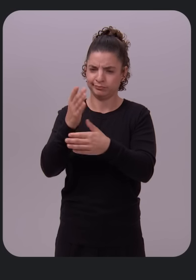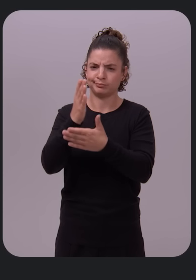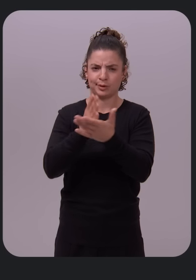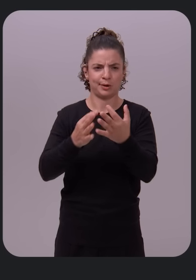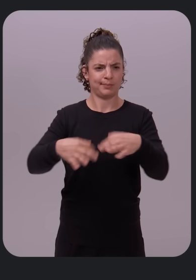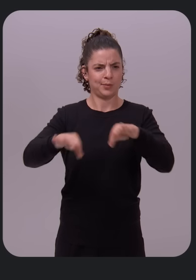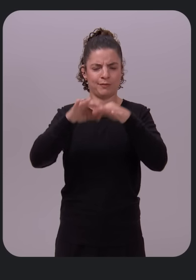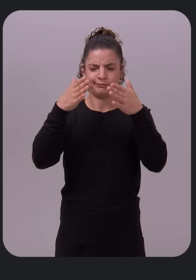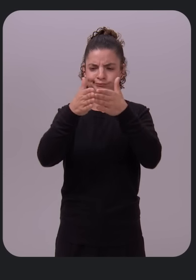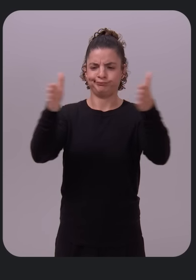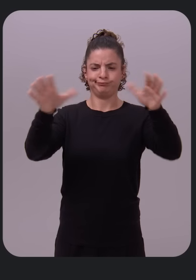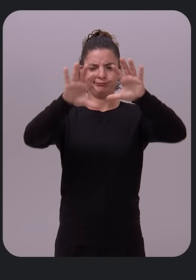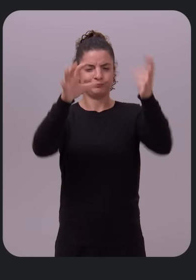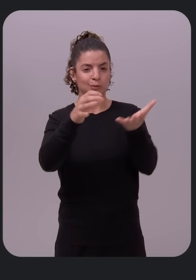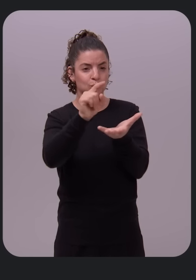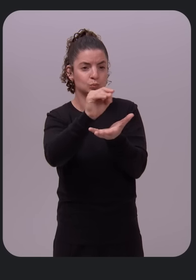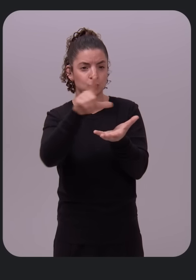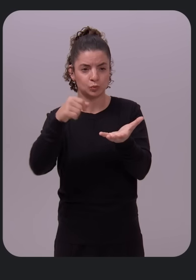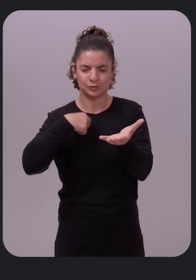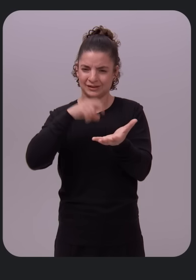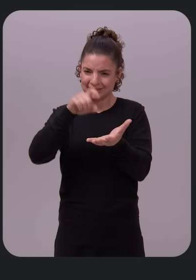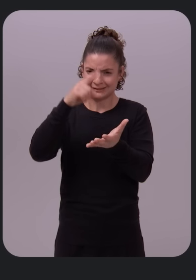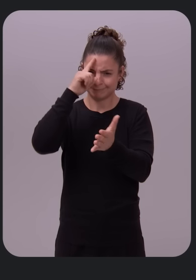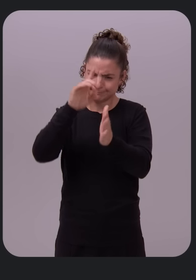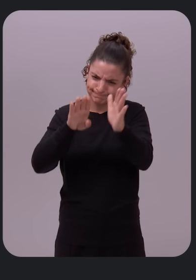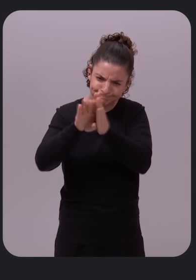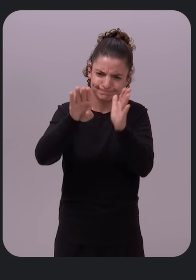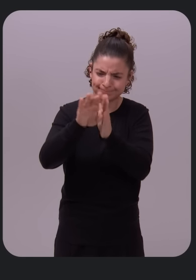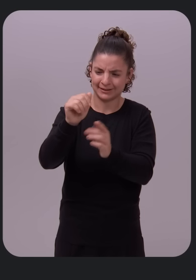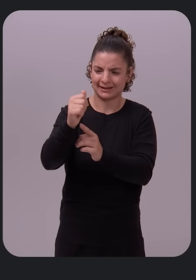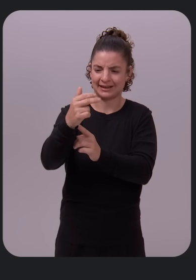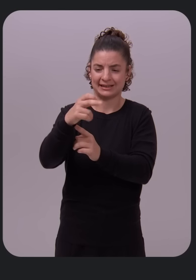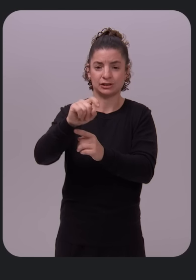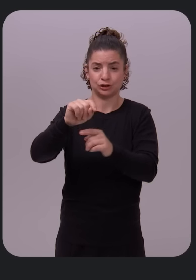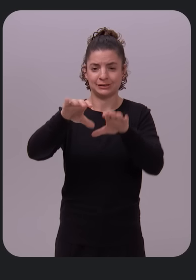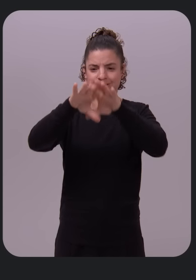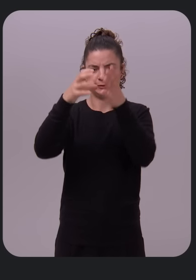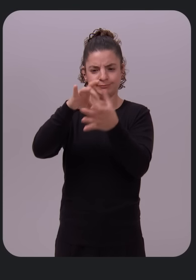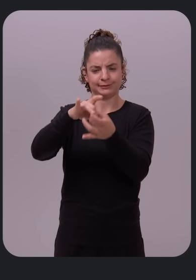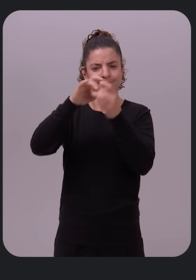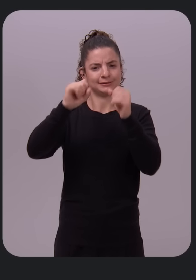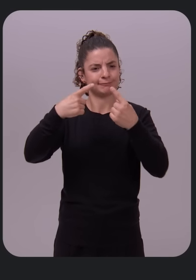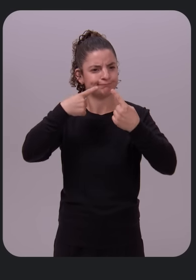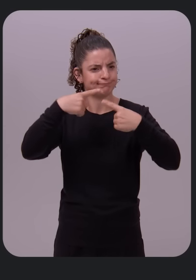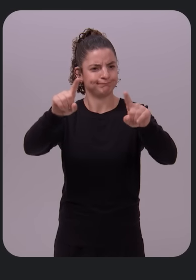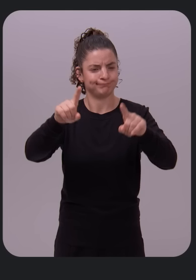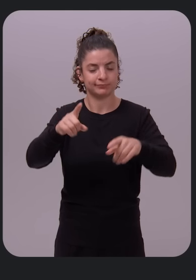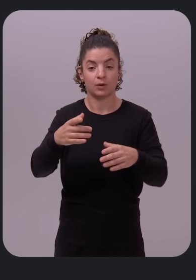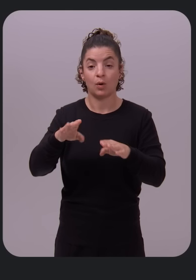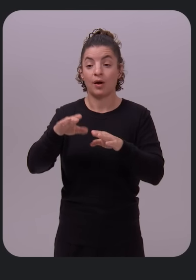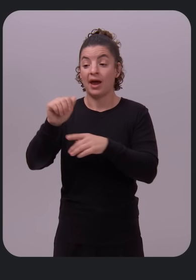set of tools we will need to build for an agent ecosystem to flourish, like our open agent-to-agent protocols,